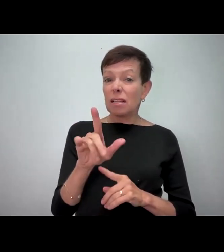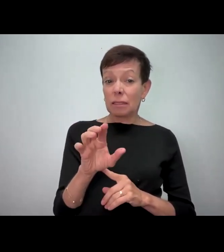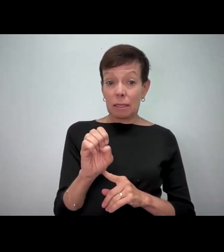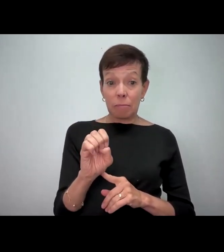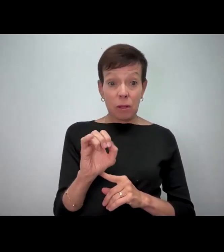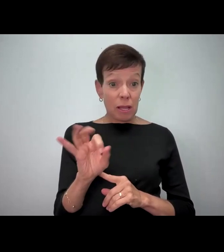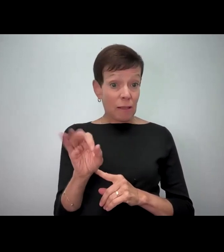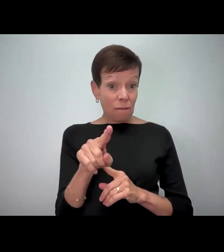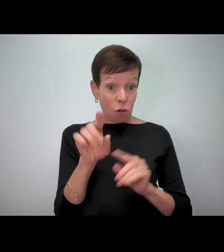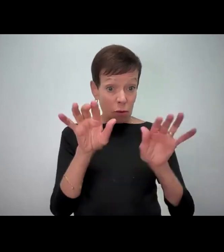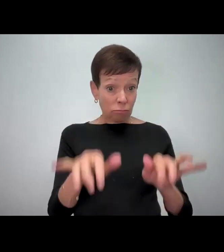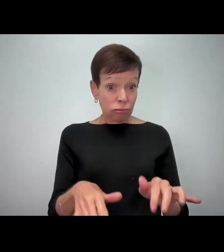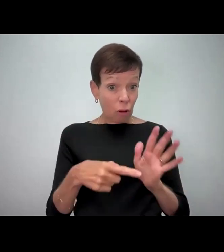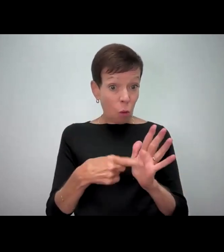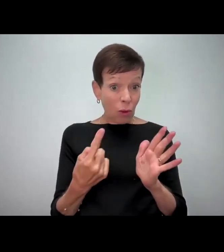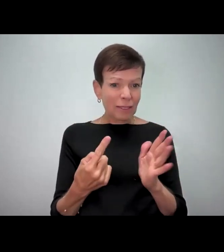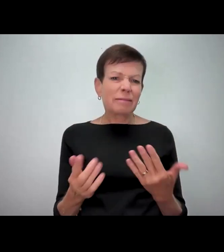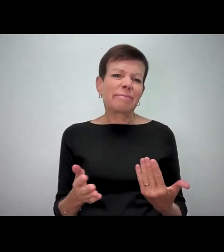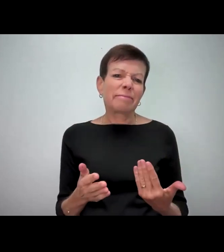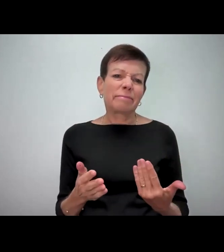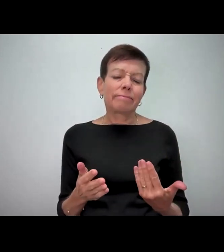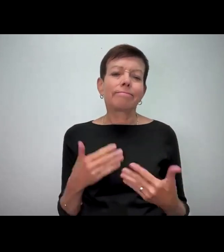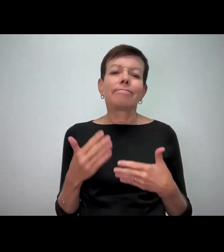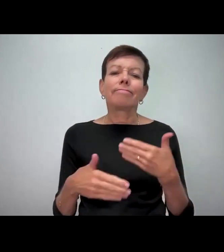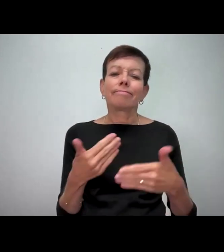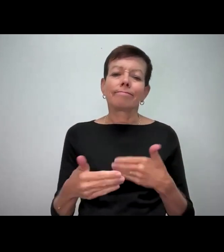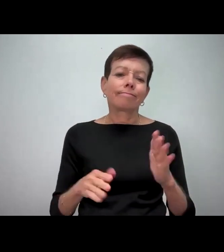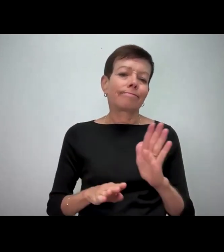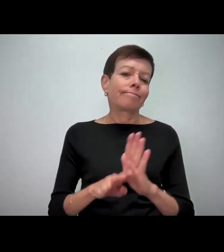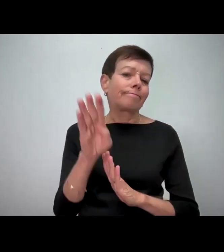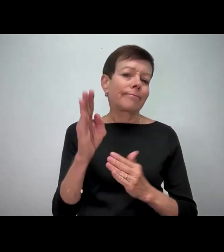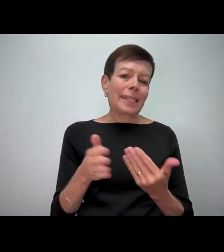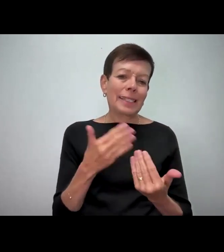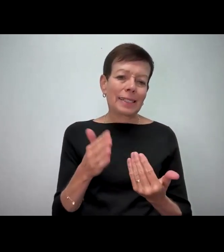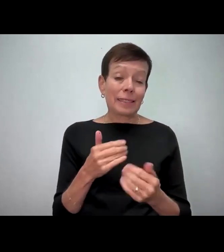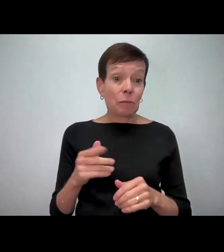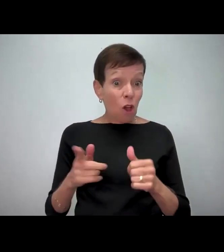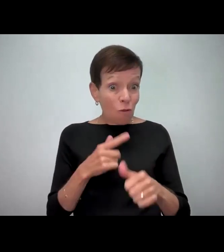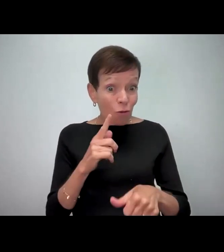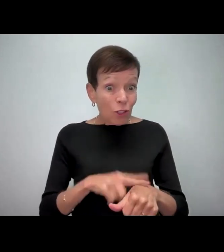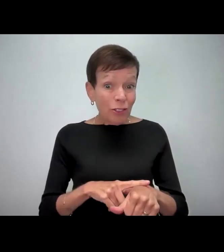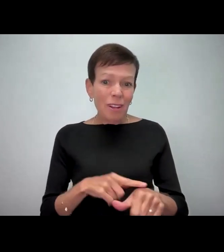to use, but the first time it's not so user friendly. If you have questions about that,